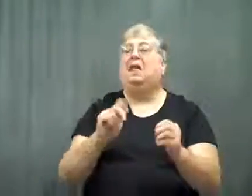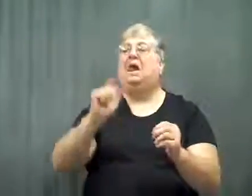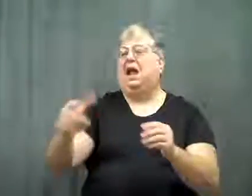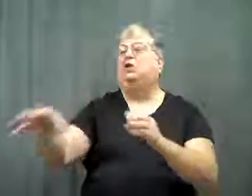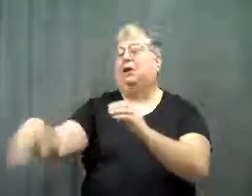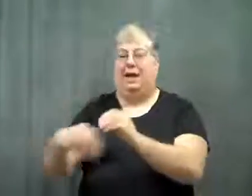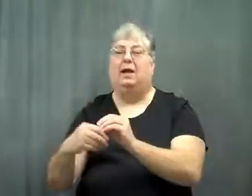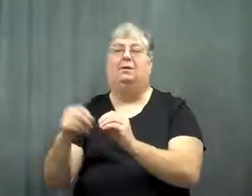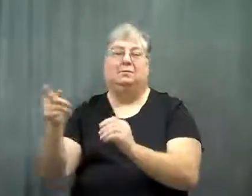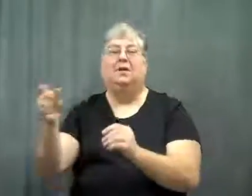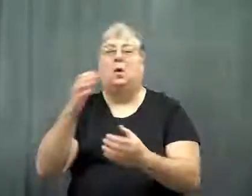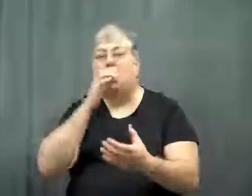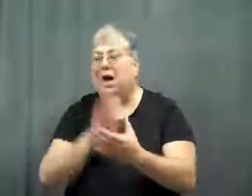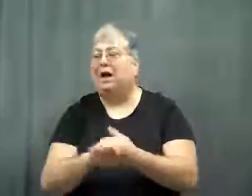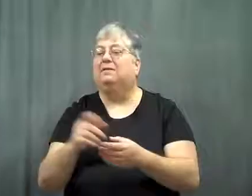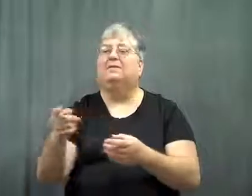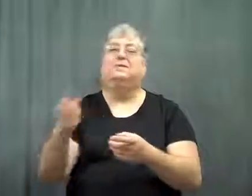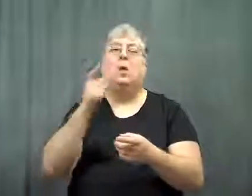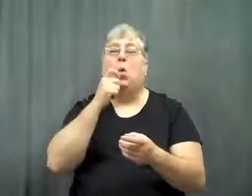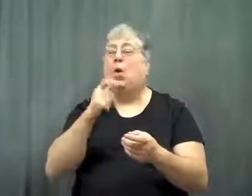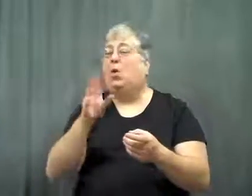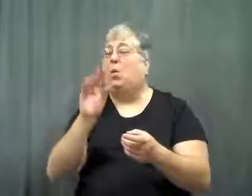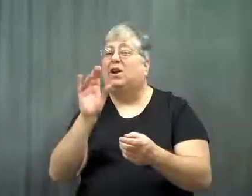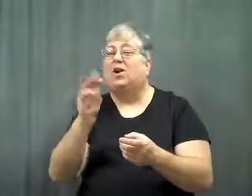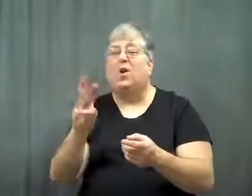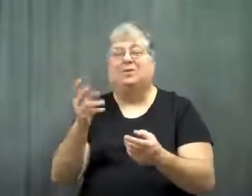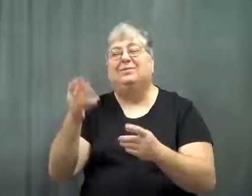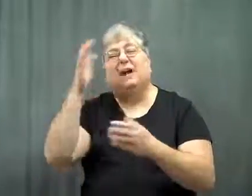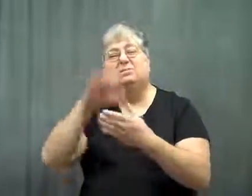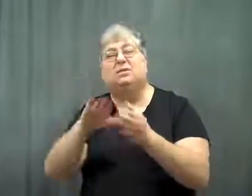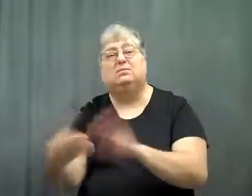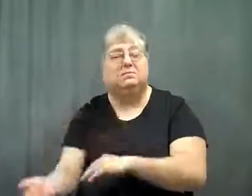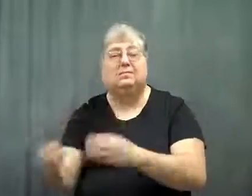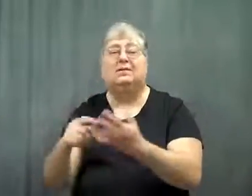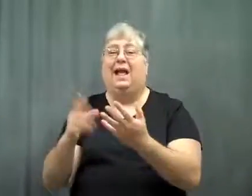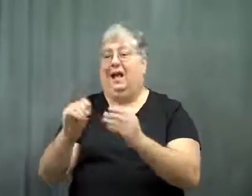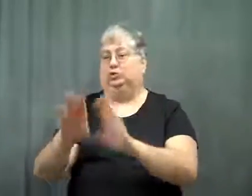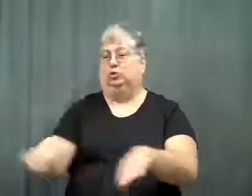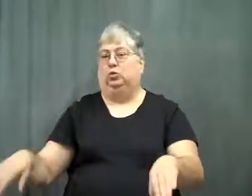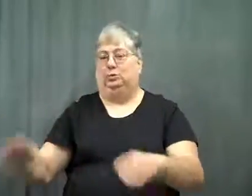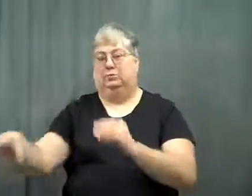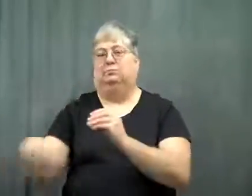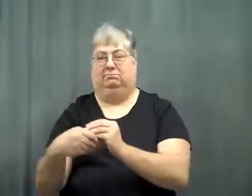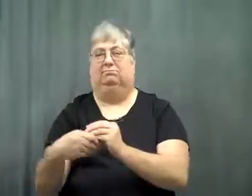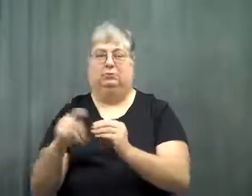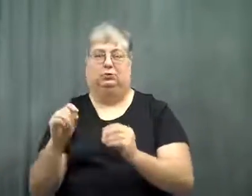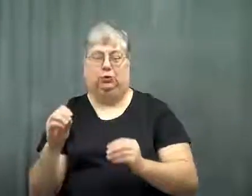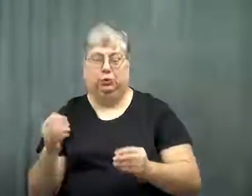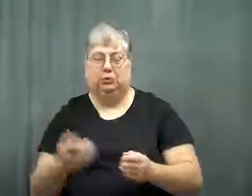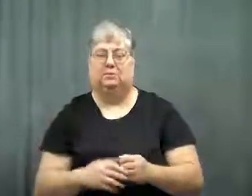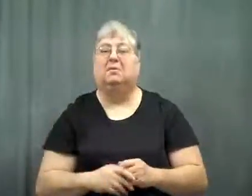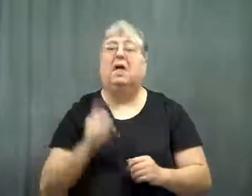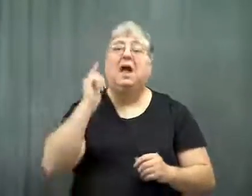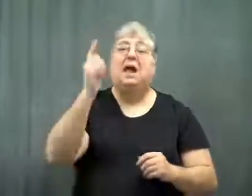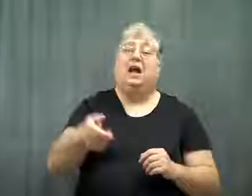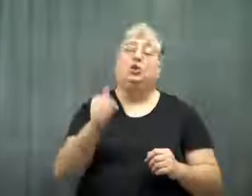This was later extended to the wives and widows of the men, and their children.